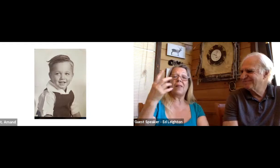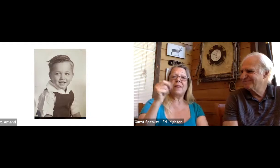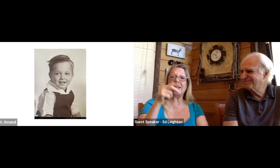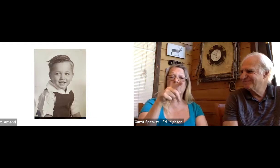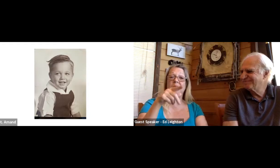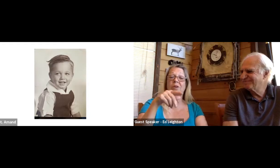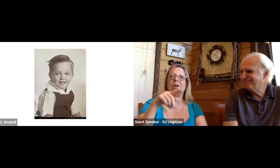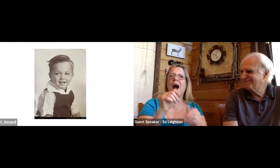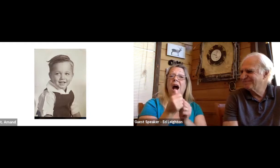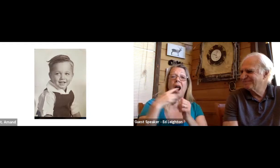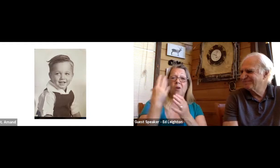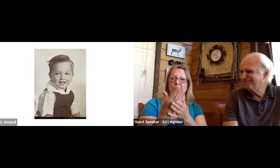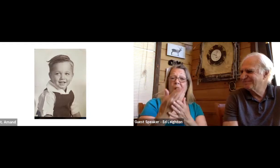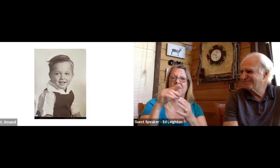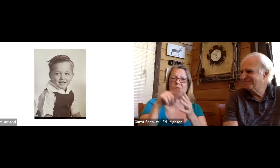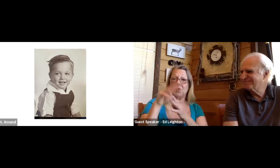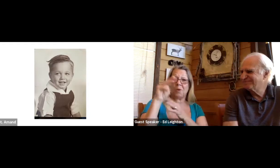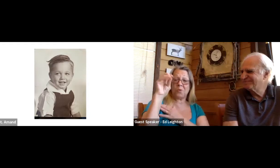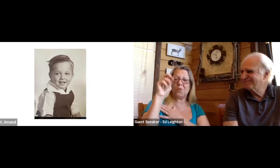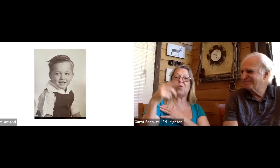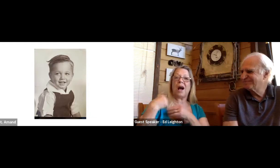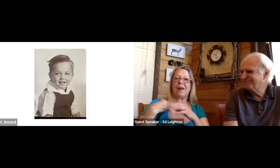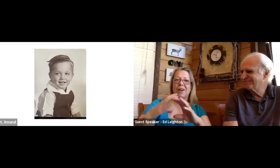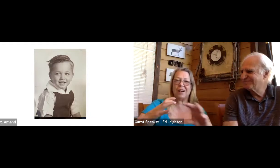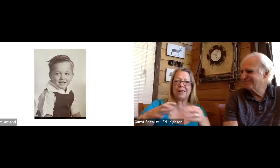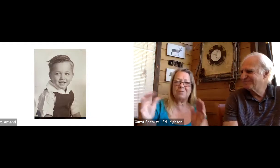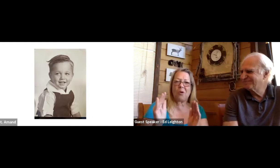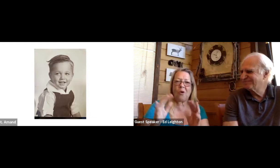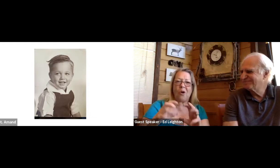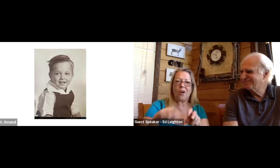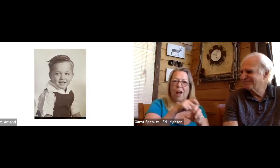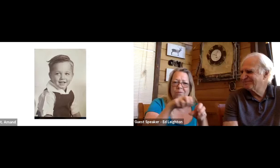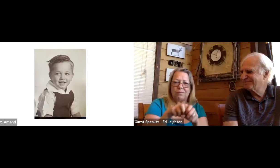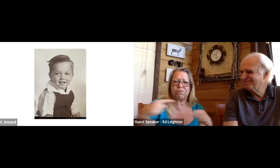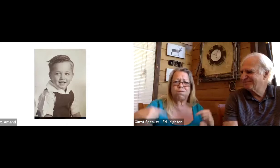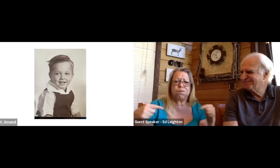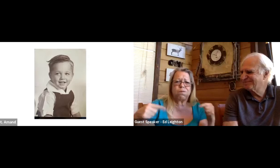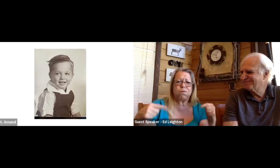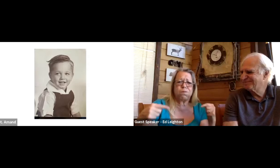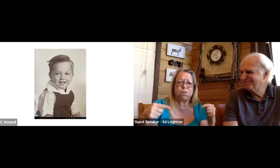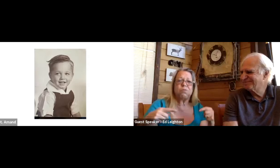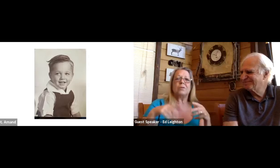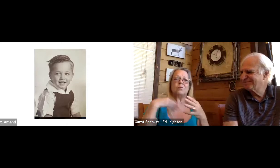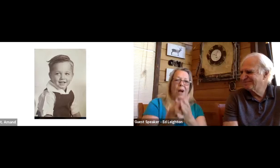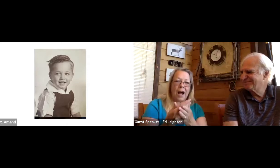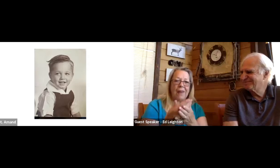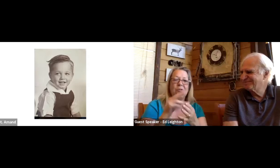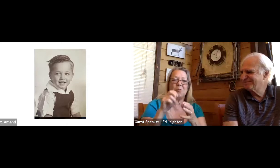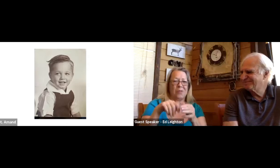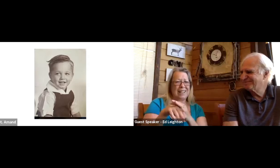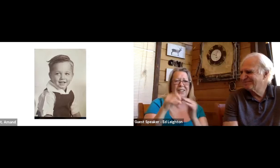and I wish I had a picture of that. When we got to the "moon," what we did is there was